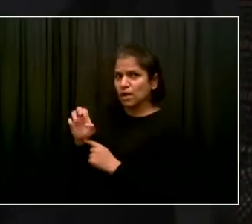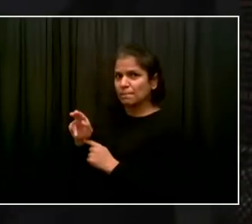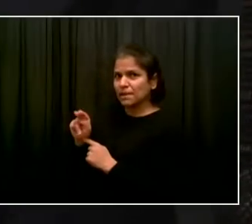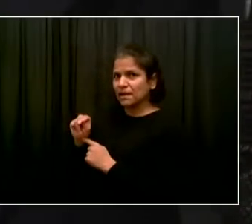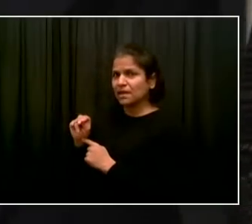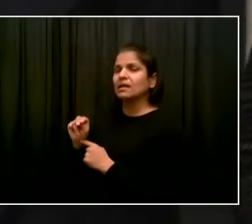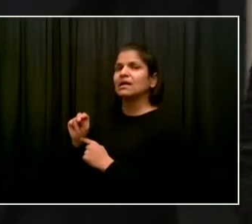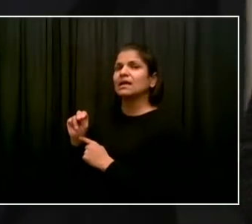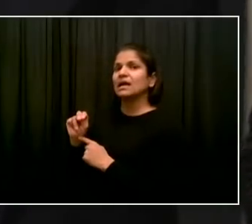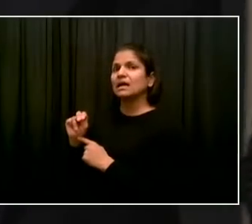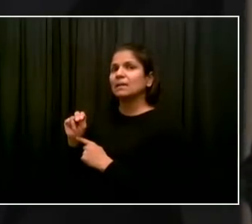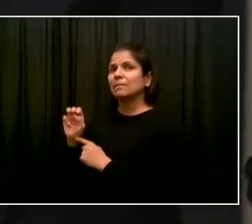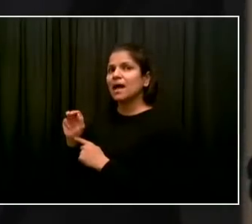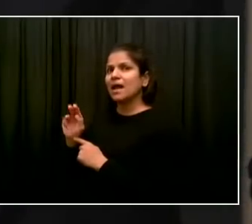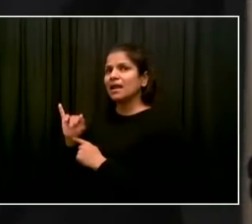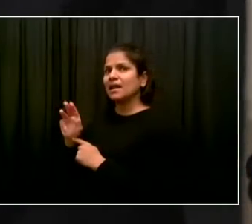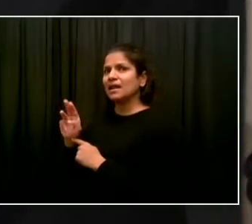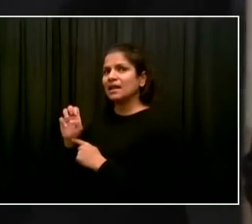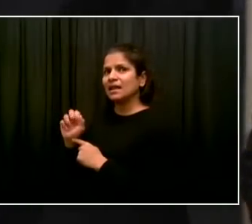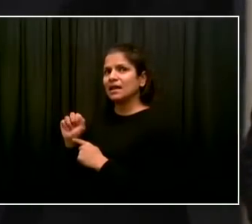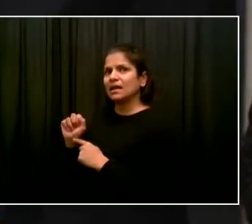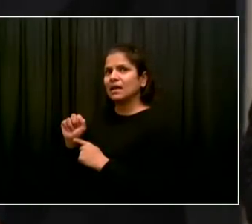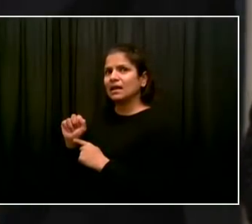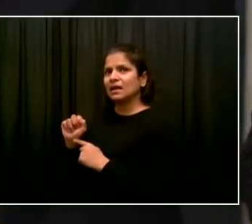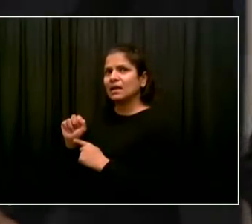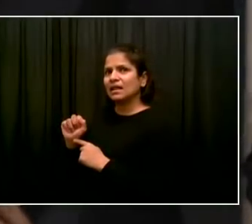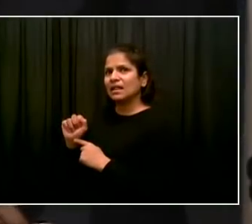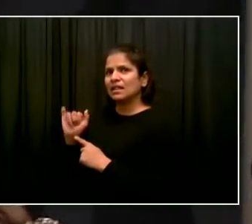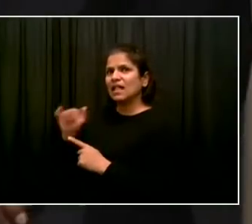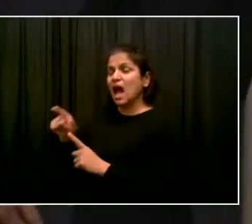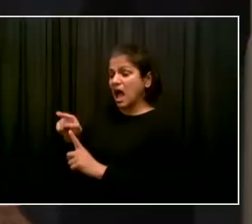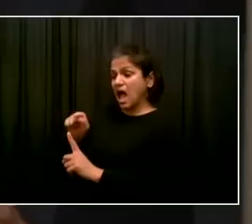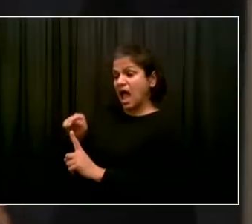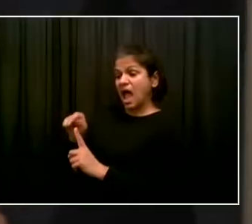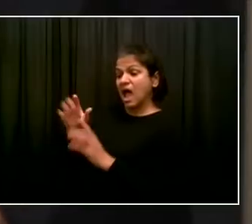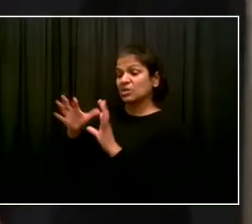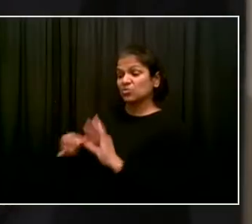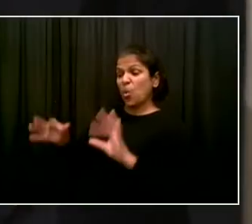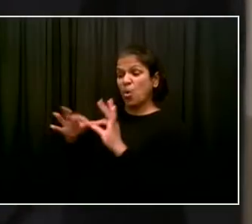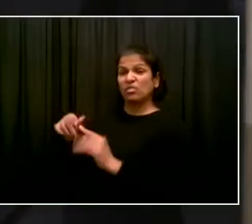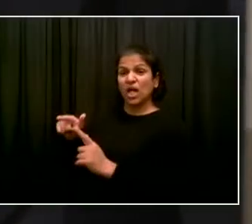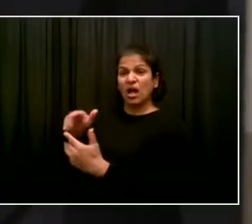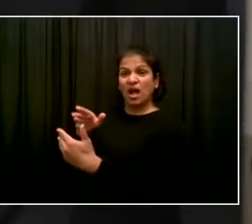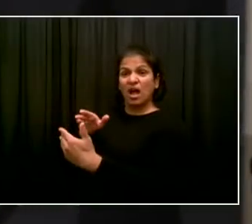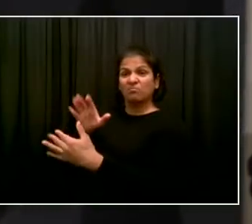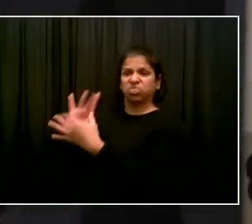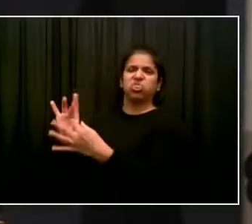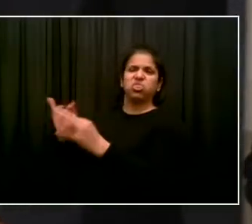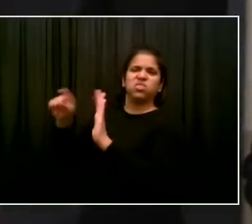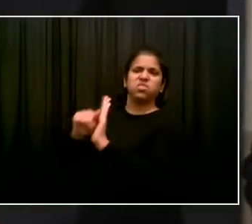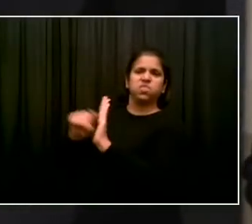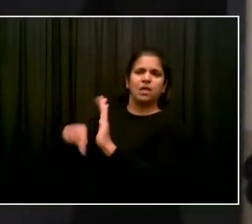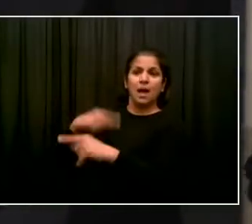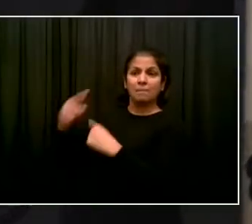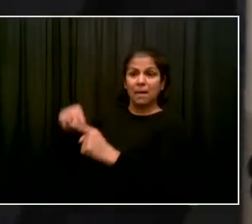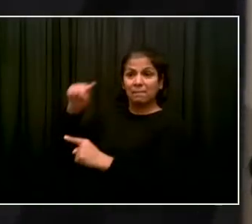, MY GRANDMOTHER SAID DON'T NEVER LISTEN TO THAT BECAUSE IF YOU GET IT HERE THEY